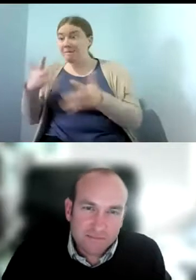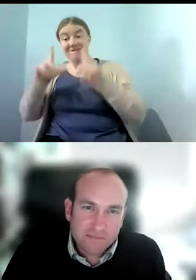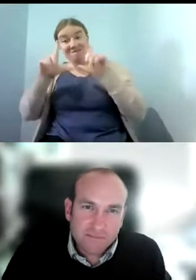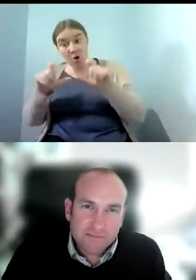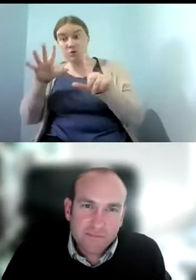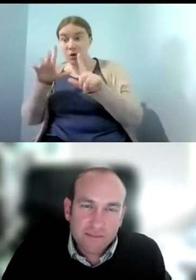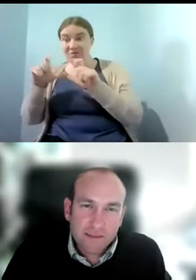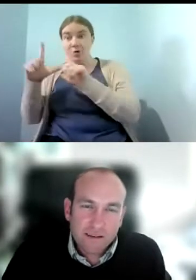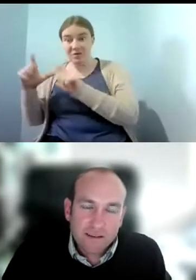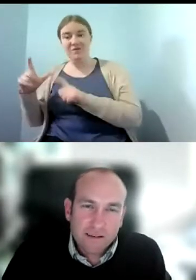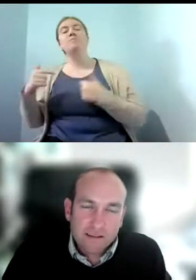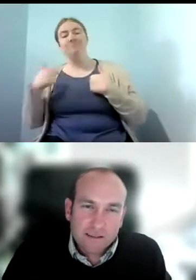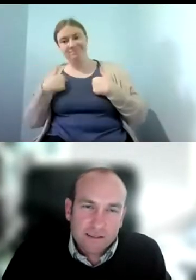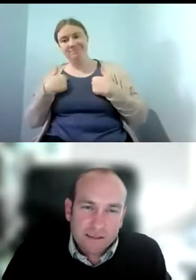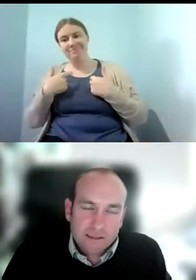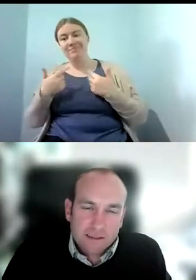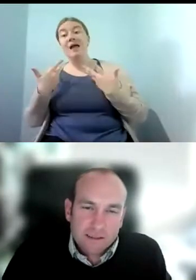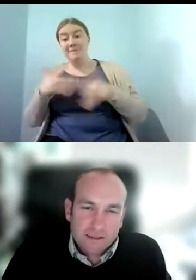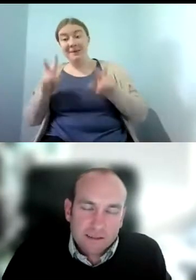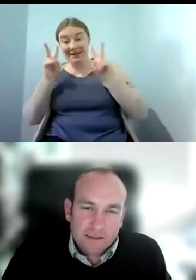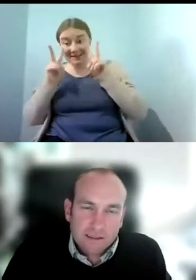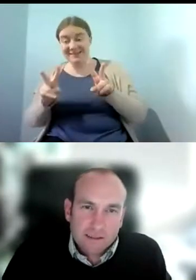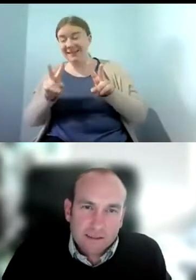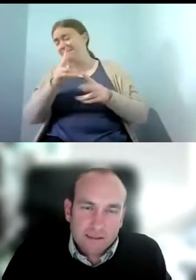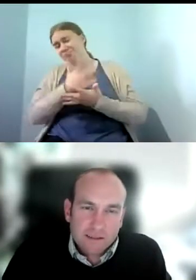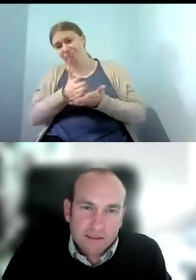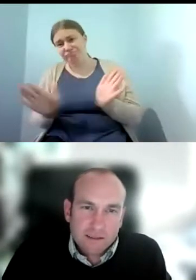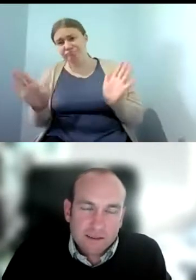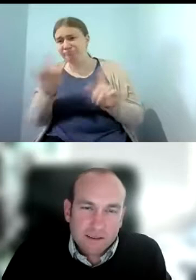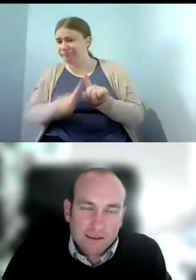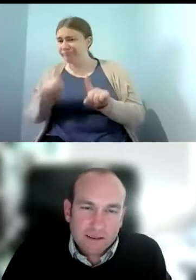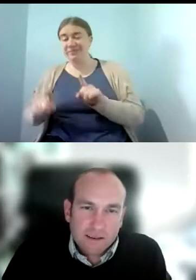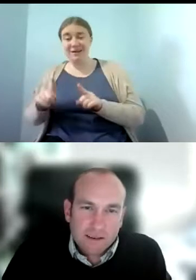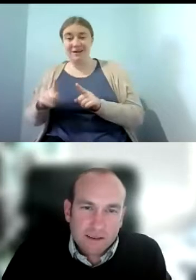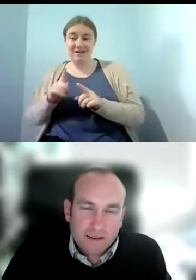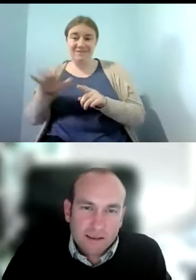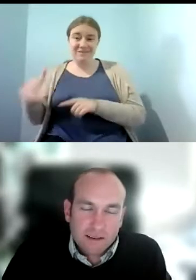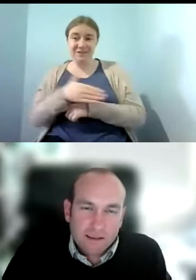we have seen a wide range of species so far we've seen lots of bream coming through